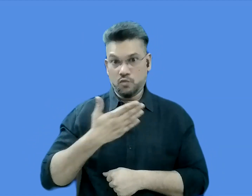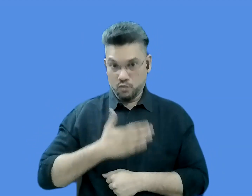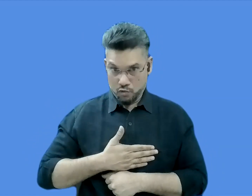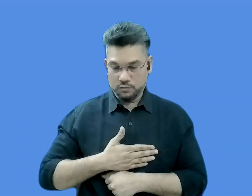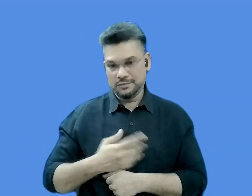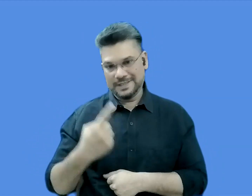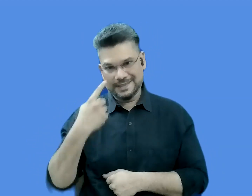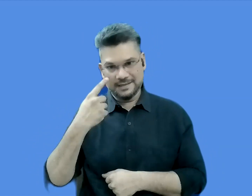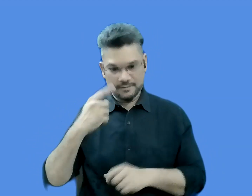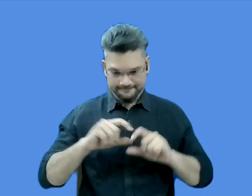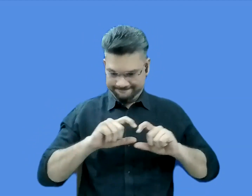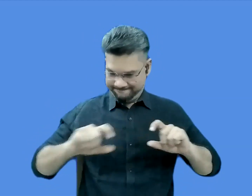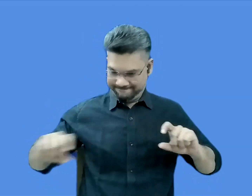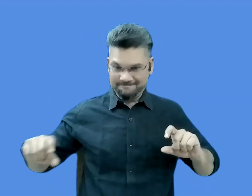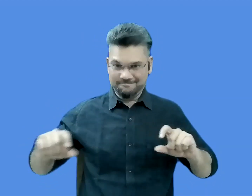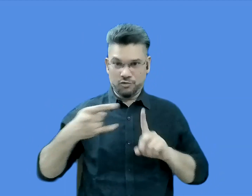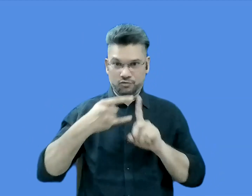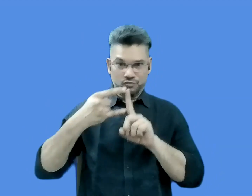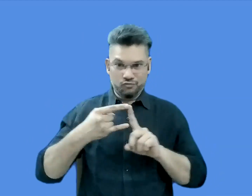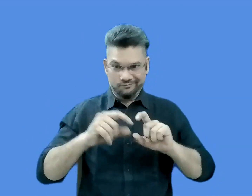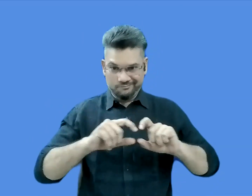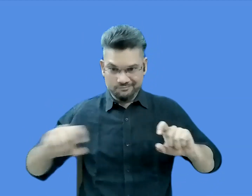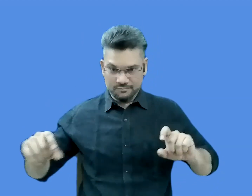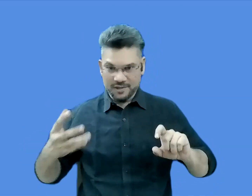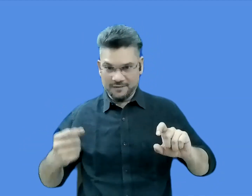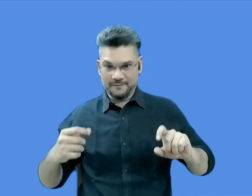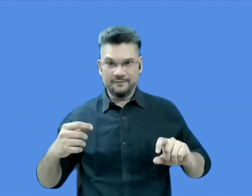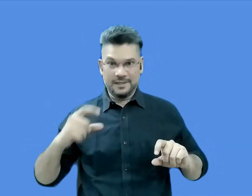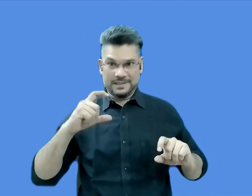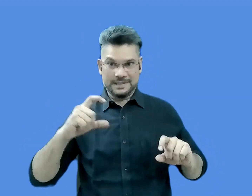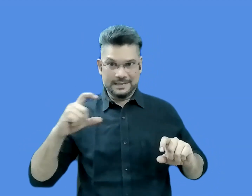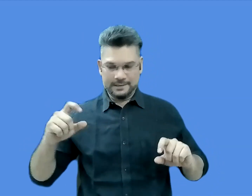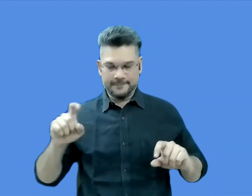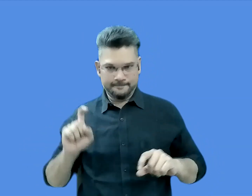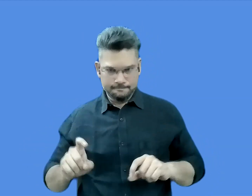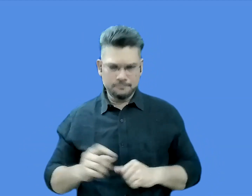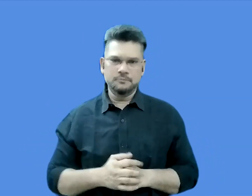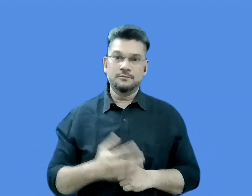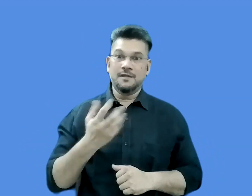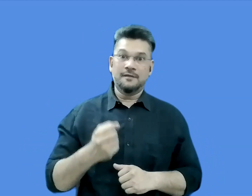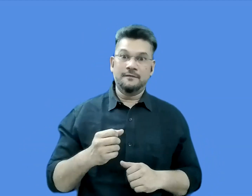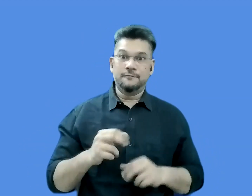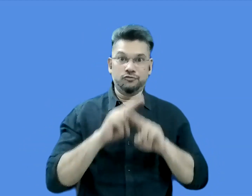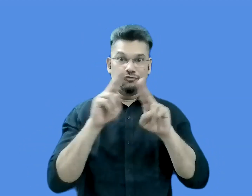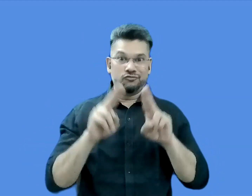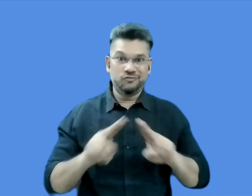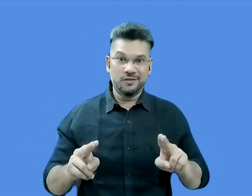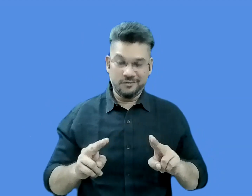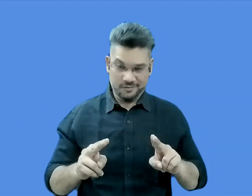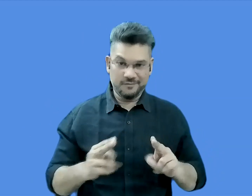closed captioning in English. To turn on closed captioning, press the CC icon at the bottom of your